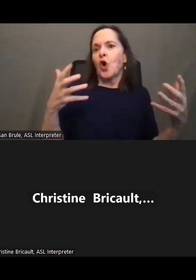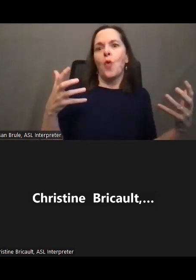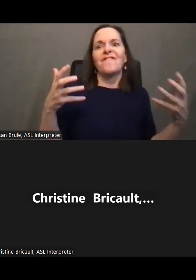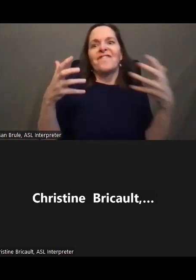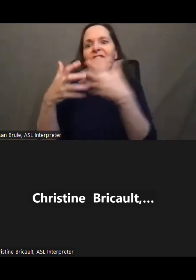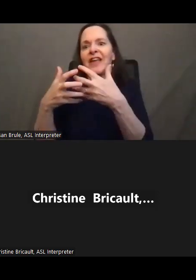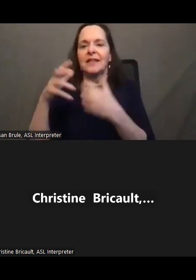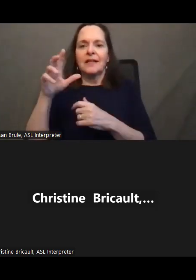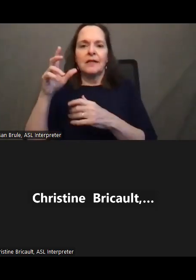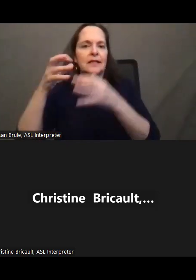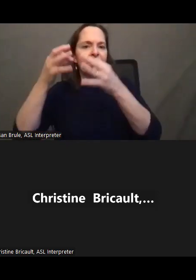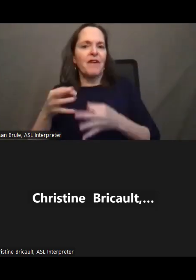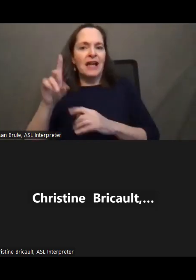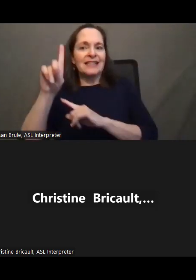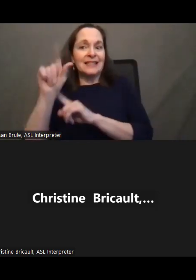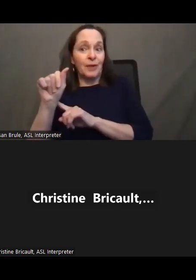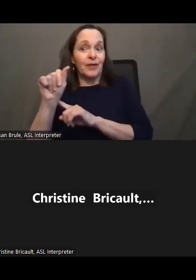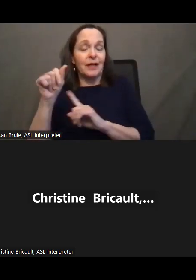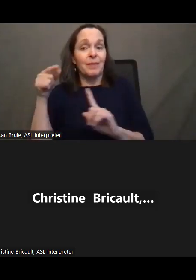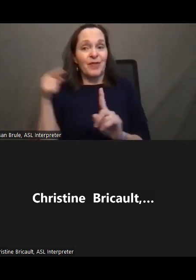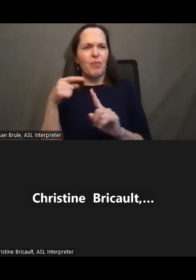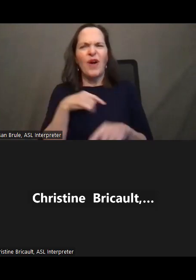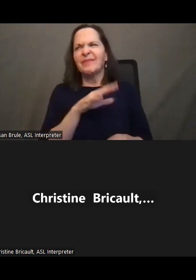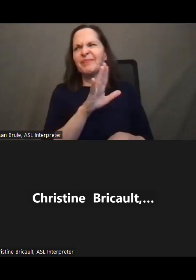because you think of them as being different because they might have a disability.